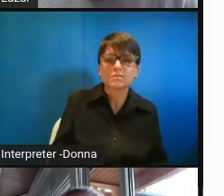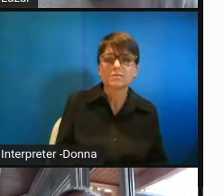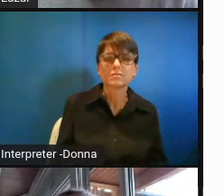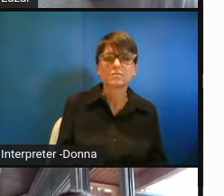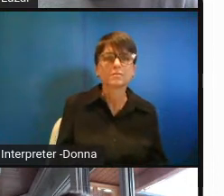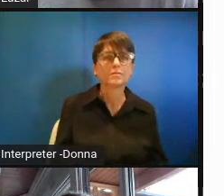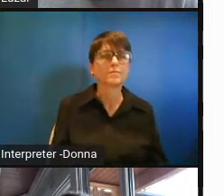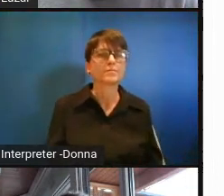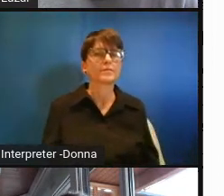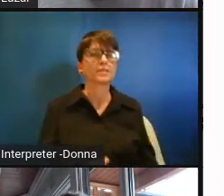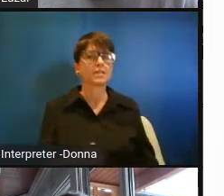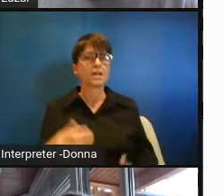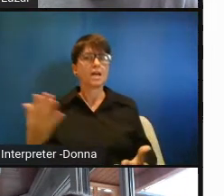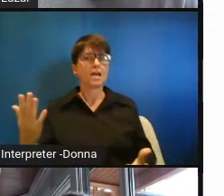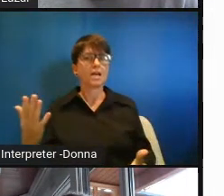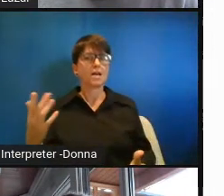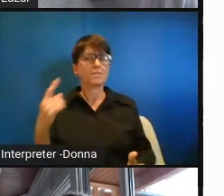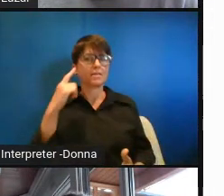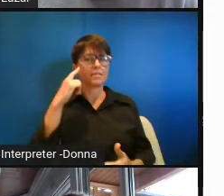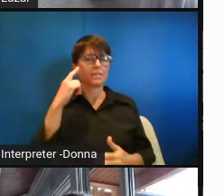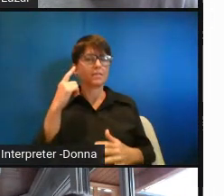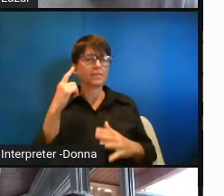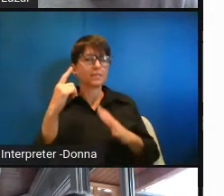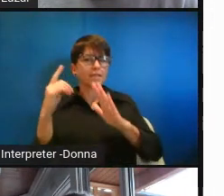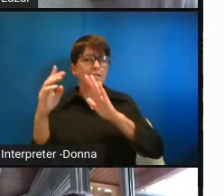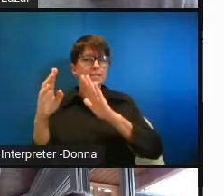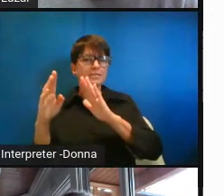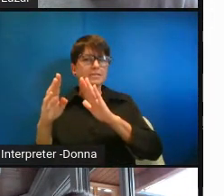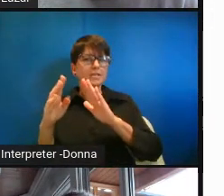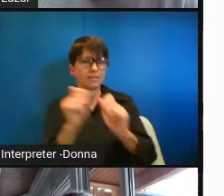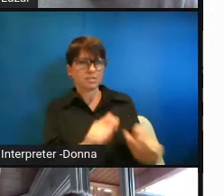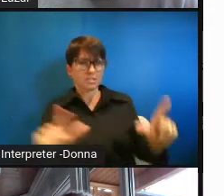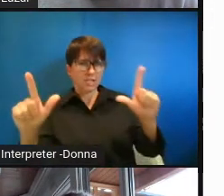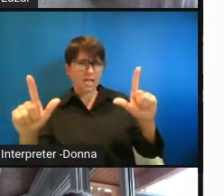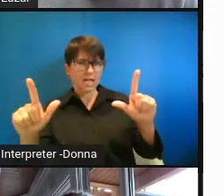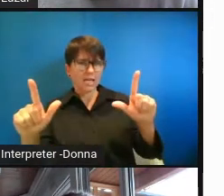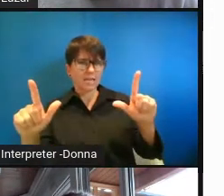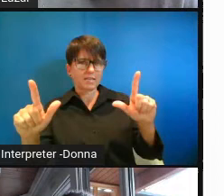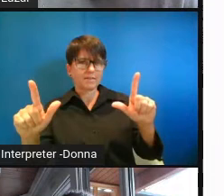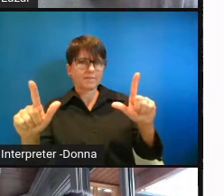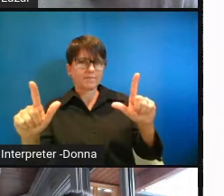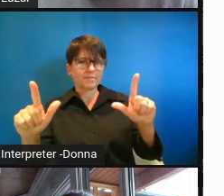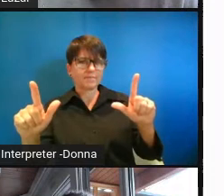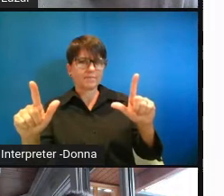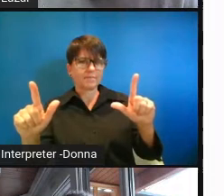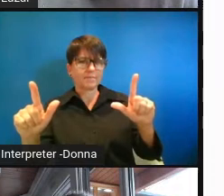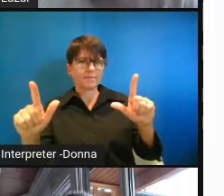Backward, there's a slide that you're on, a dot